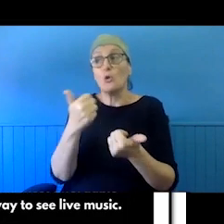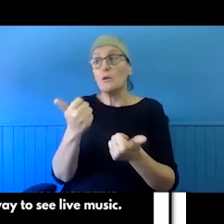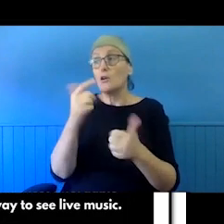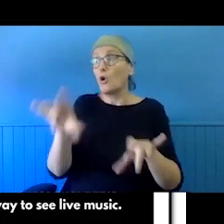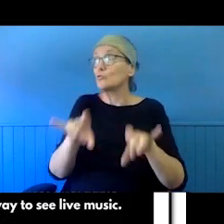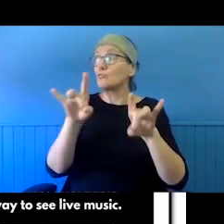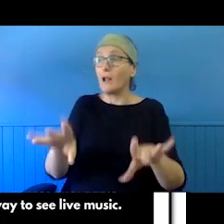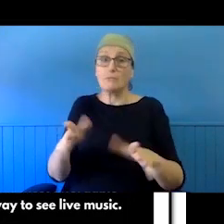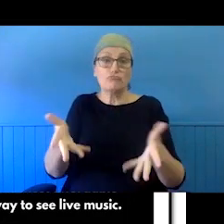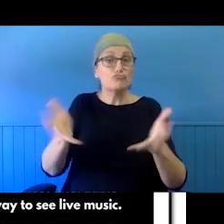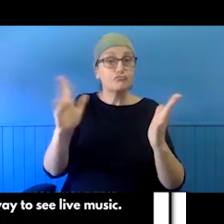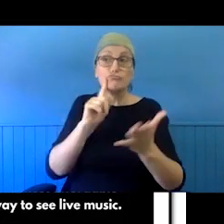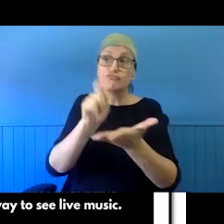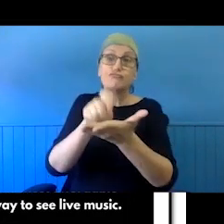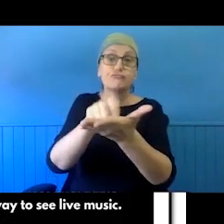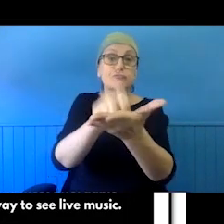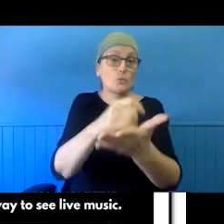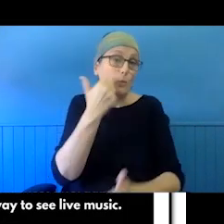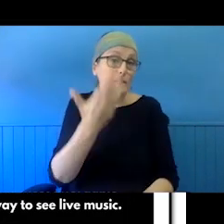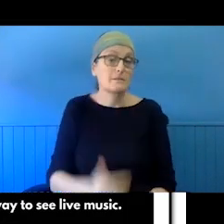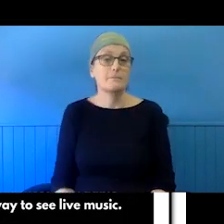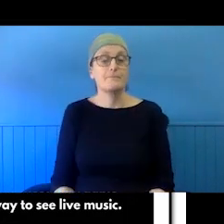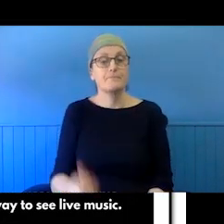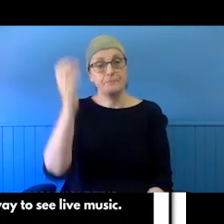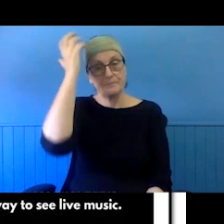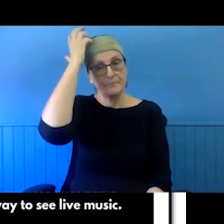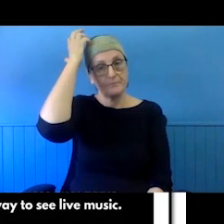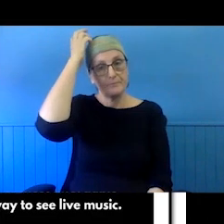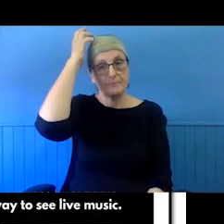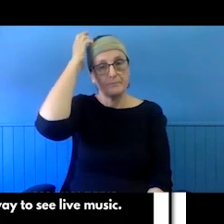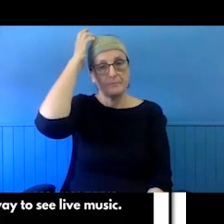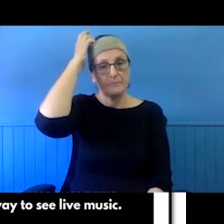new adventures with your crowd is crowd equity. I wanted to mention